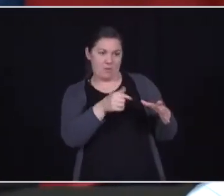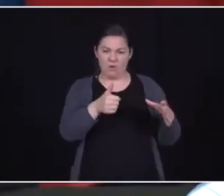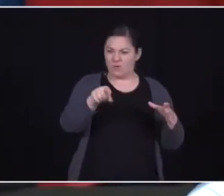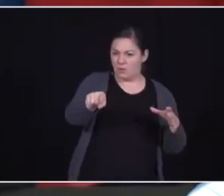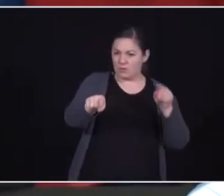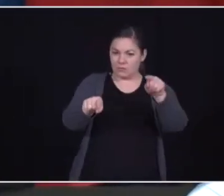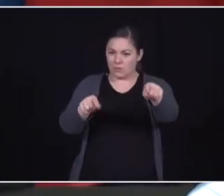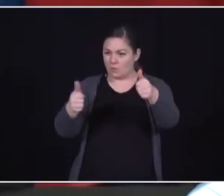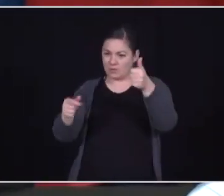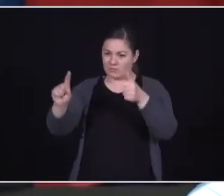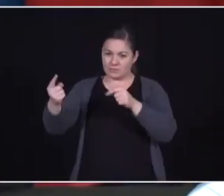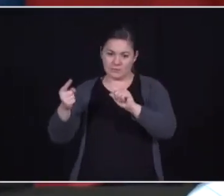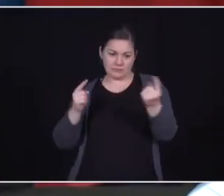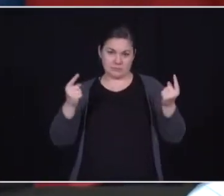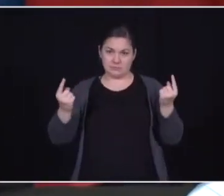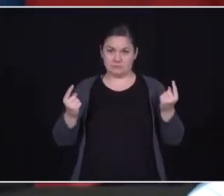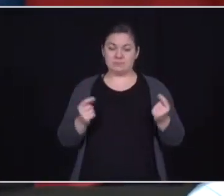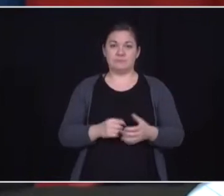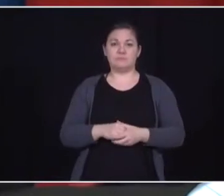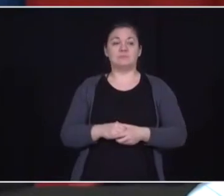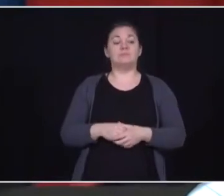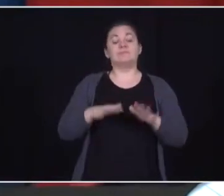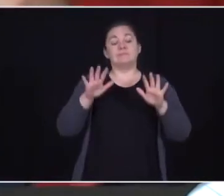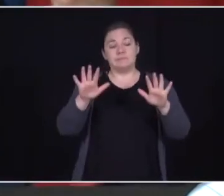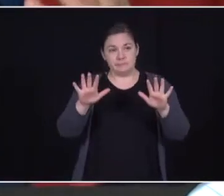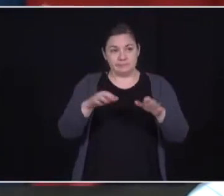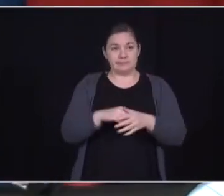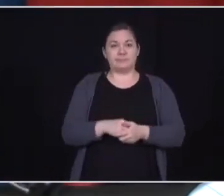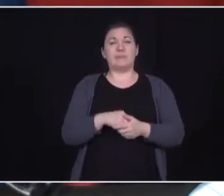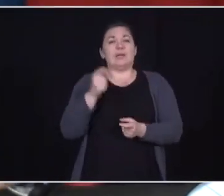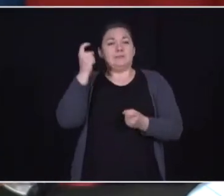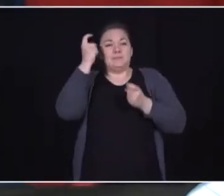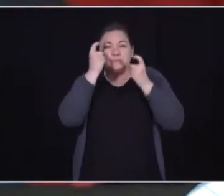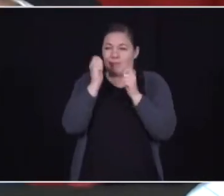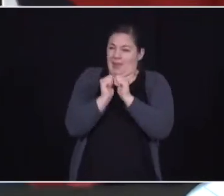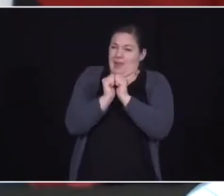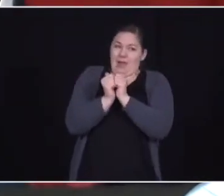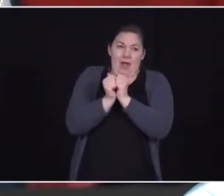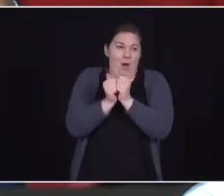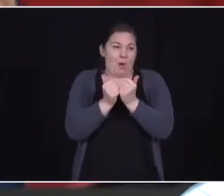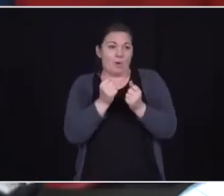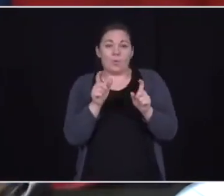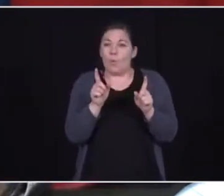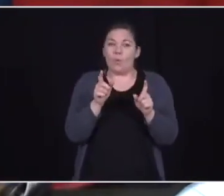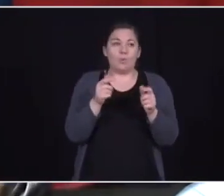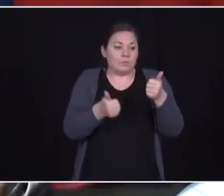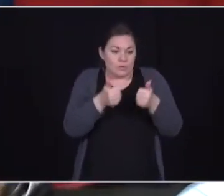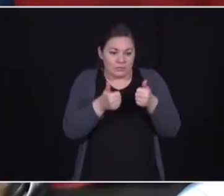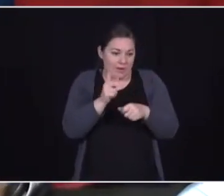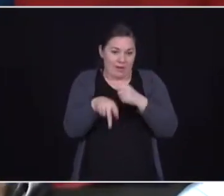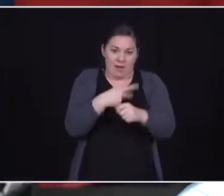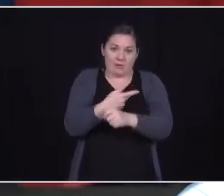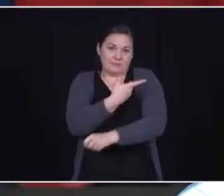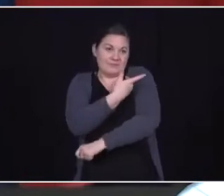really define and provide a view into how vaccination will occur. Having said that, there is also significant consideration of logistics.